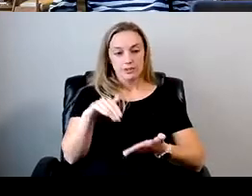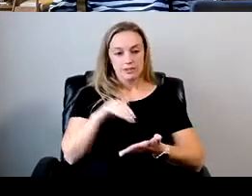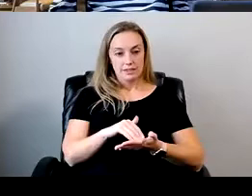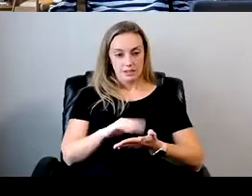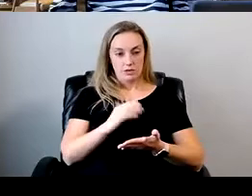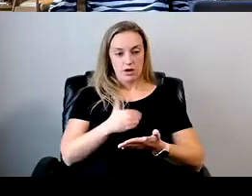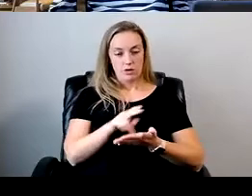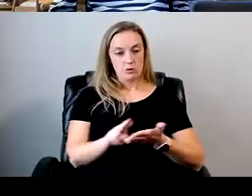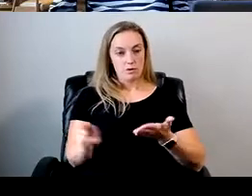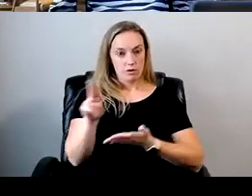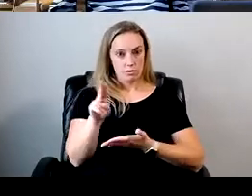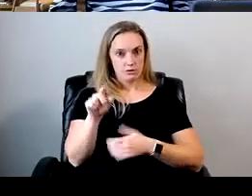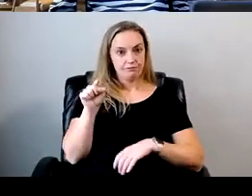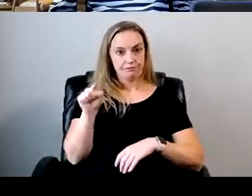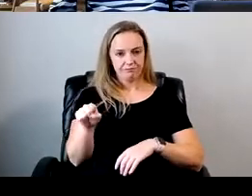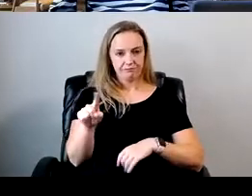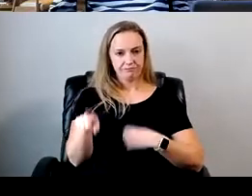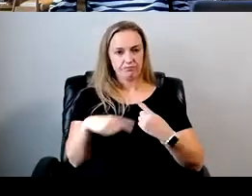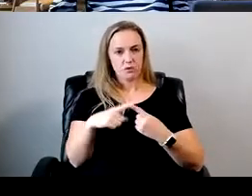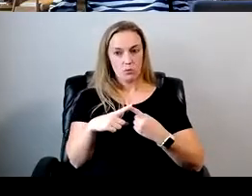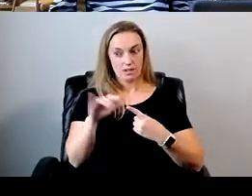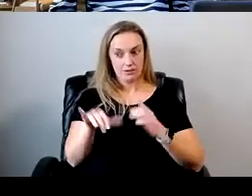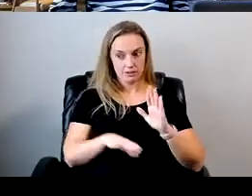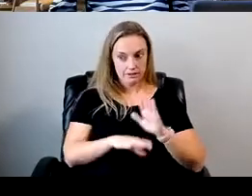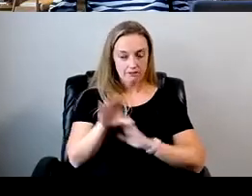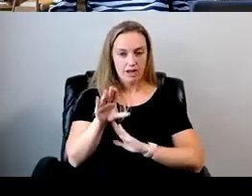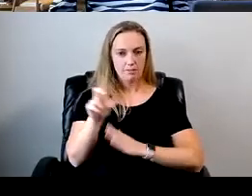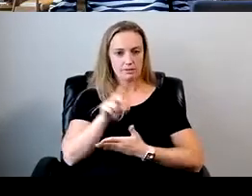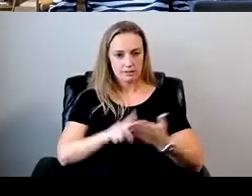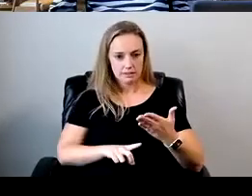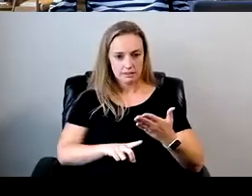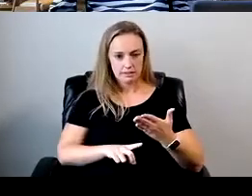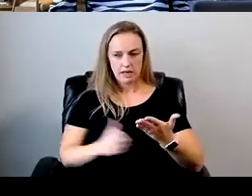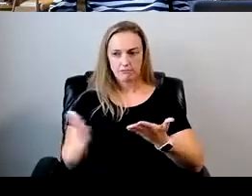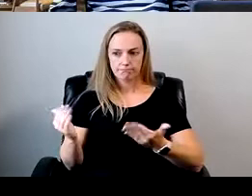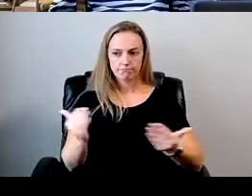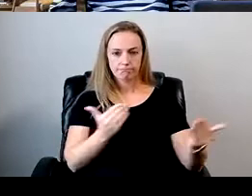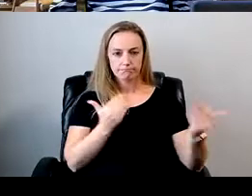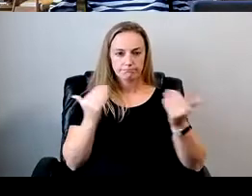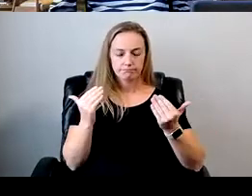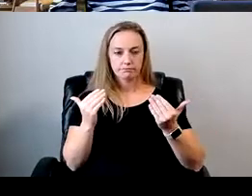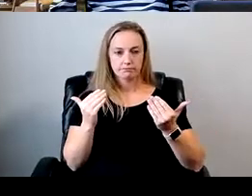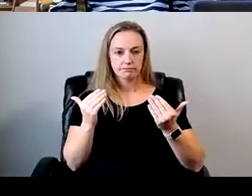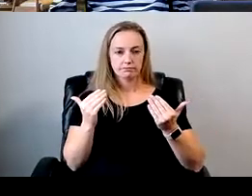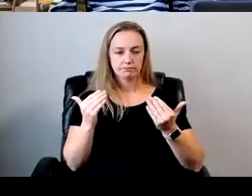when it was developed and designed, it was input received by different community groups.